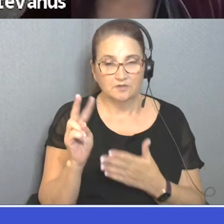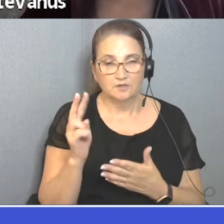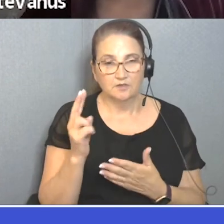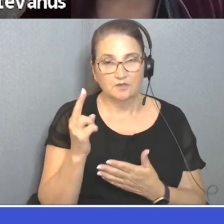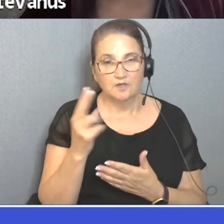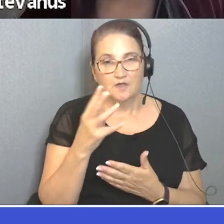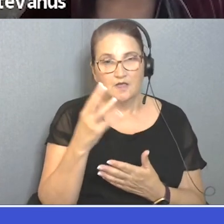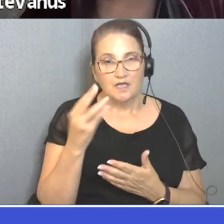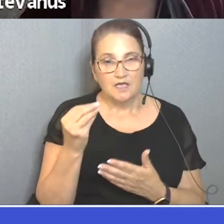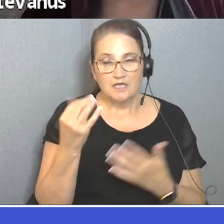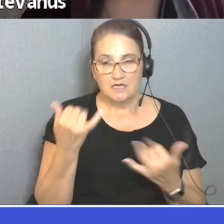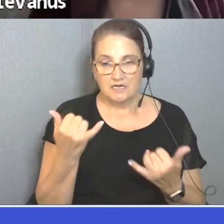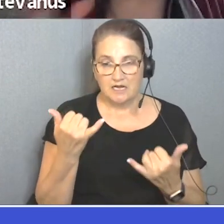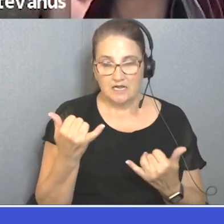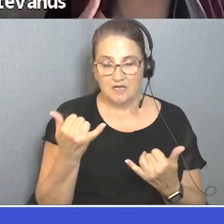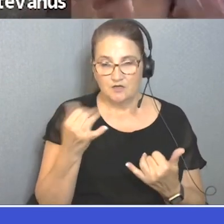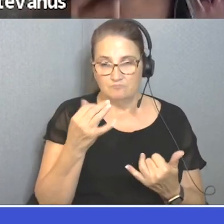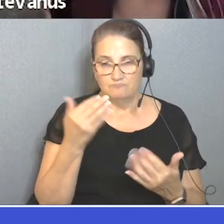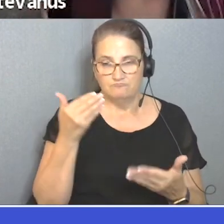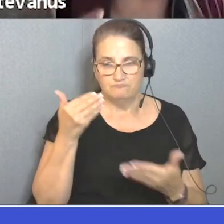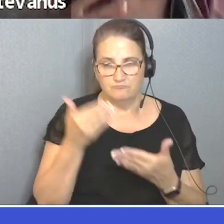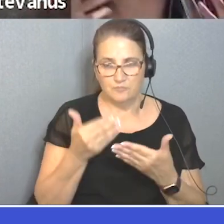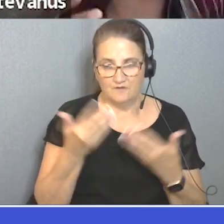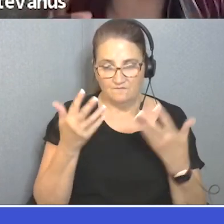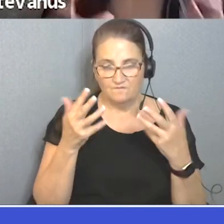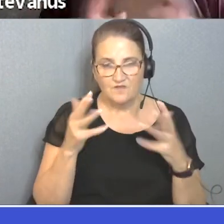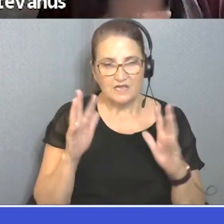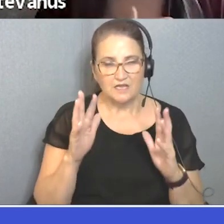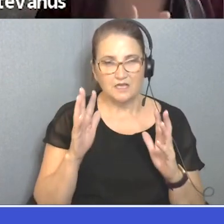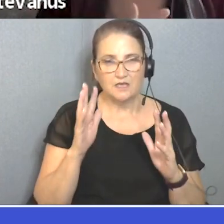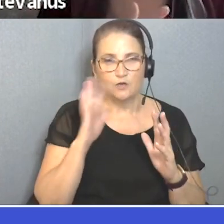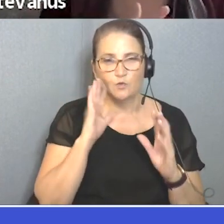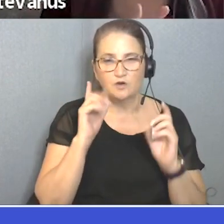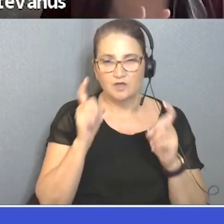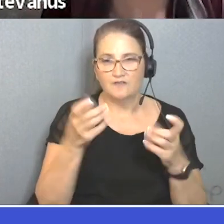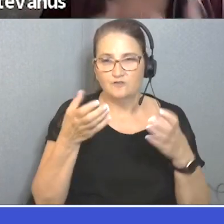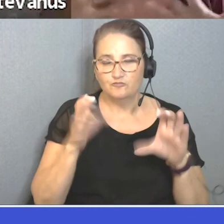couple weeks. And as we kind of come to a close, we